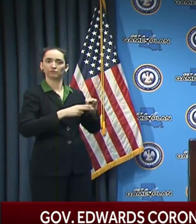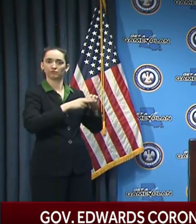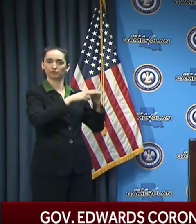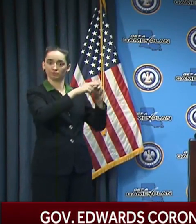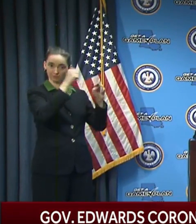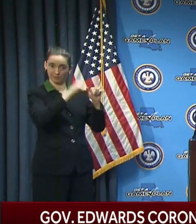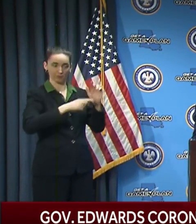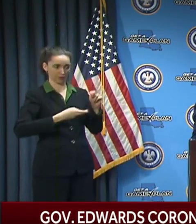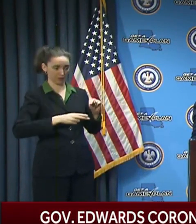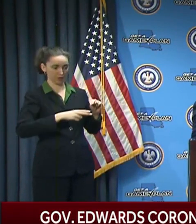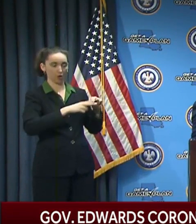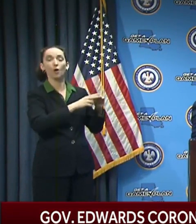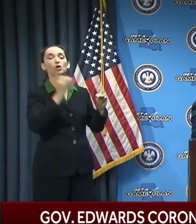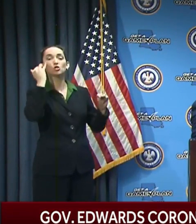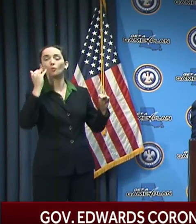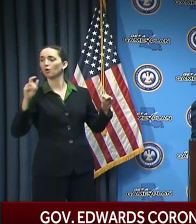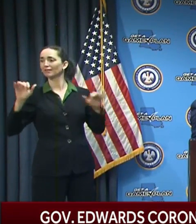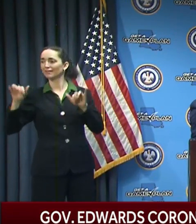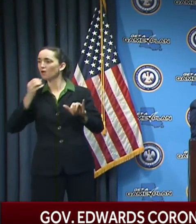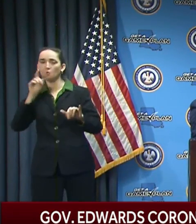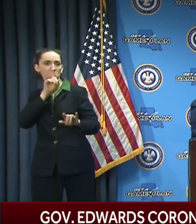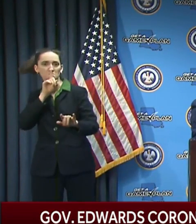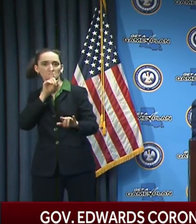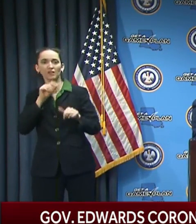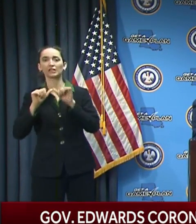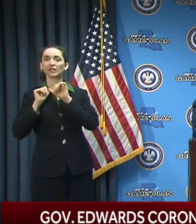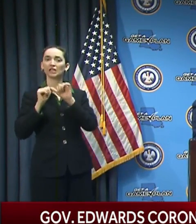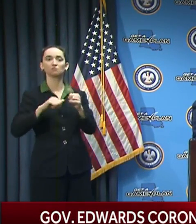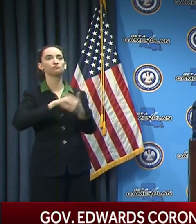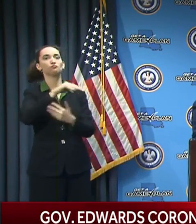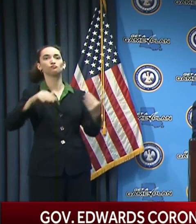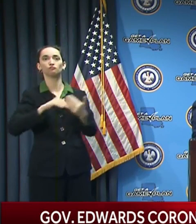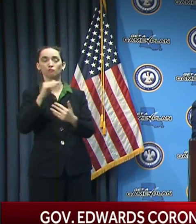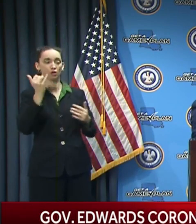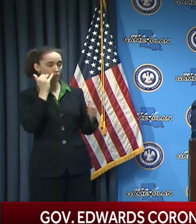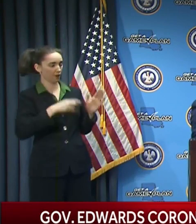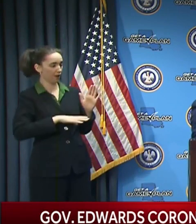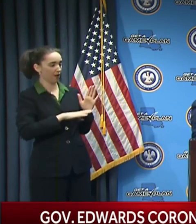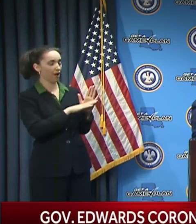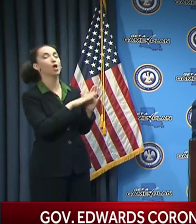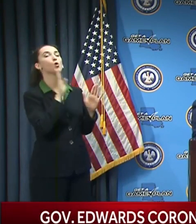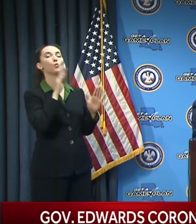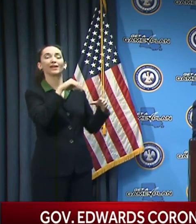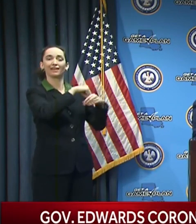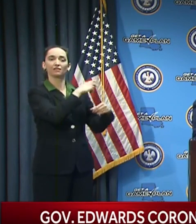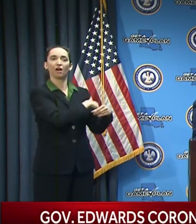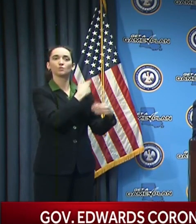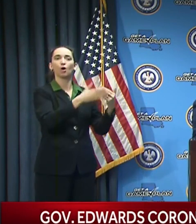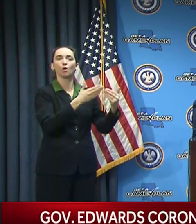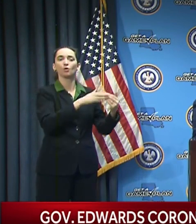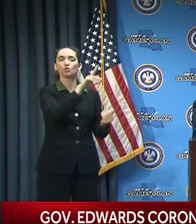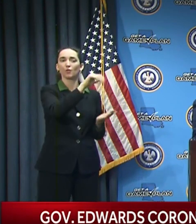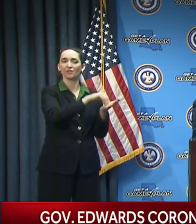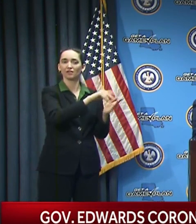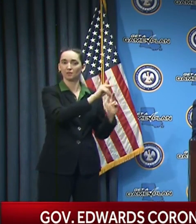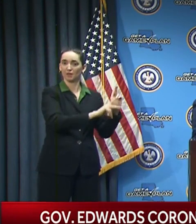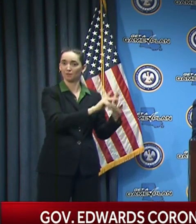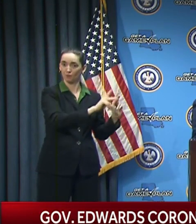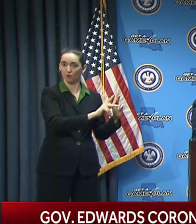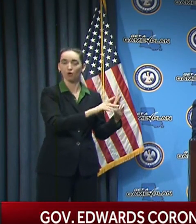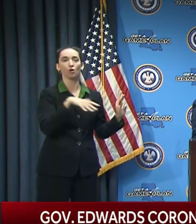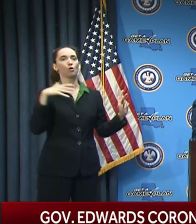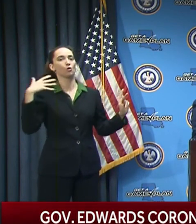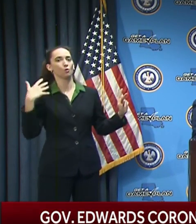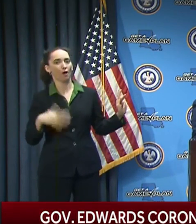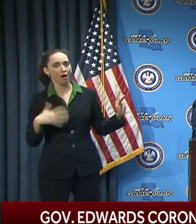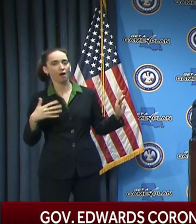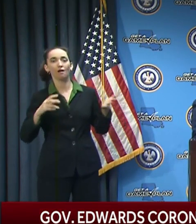STAYING HOME ORDER WE WOULD HAVE AND JUST IN REGION ONE TODAY ACCORDING TO THE MODELING ALMOST 3,000 PEOPLE IN THE HOSPITAL.